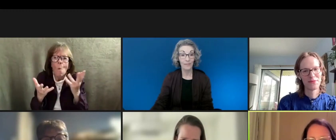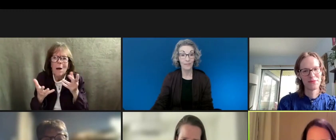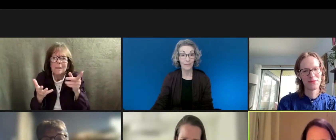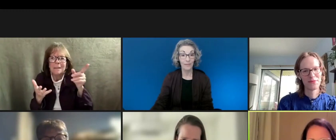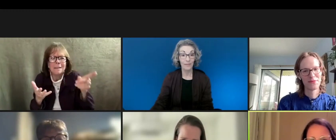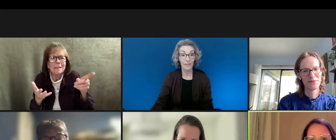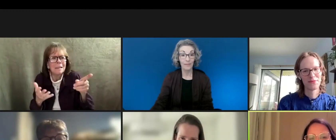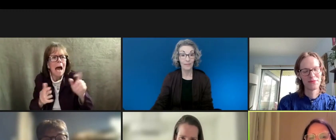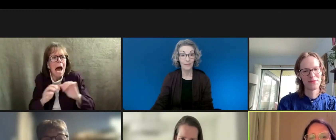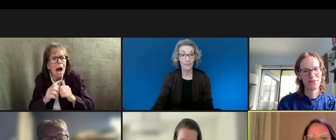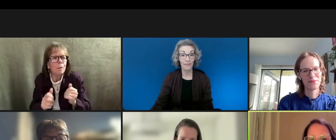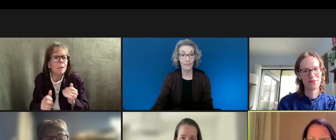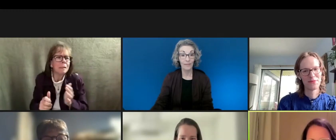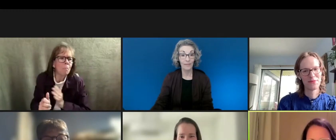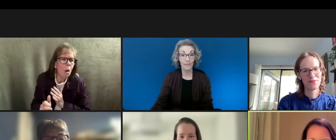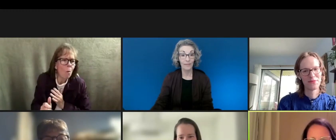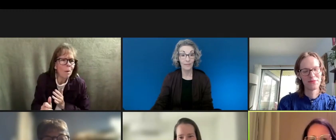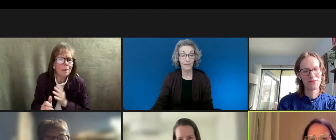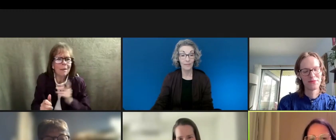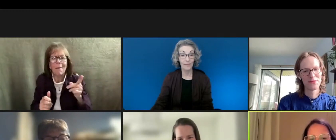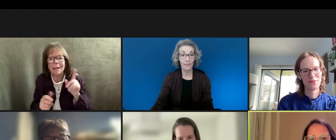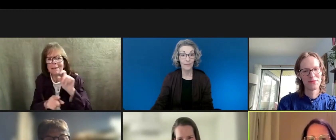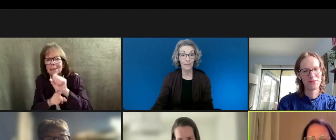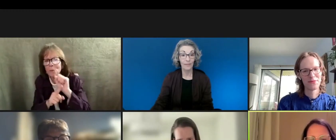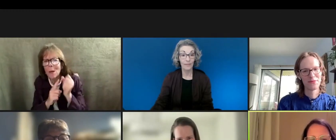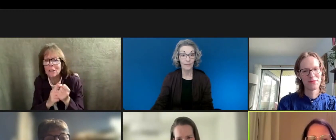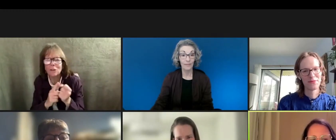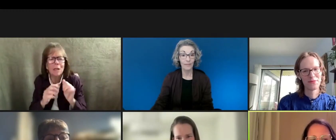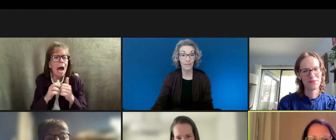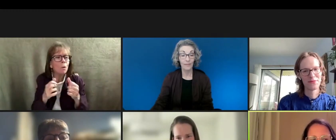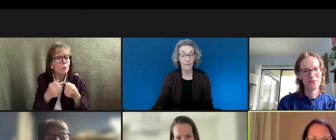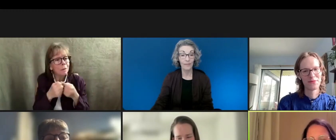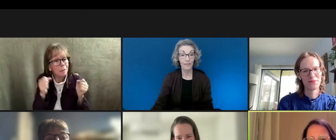advice on how to disclose and what exactly to ask and what.